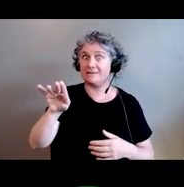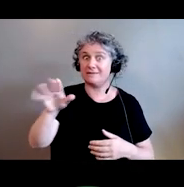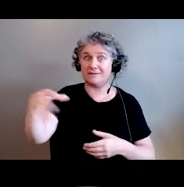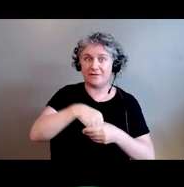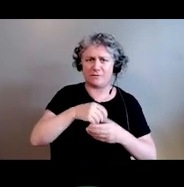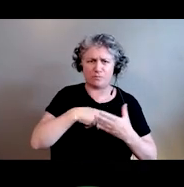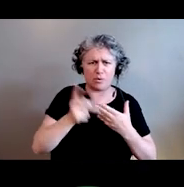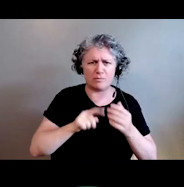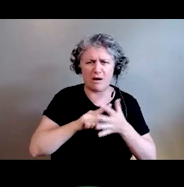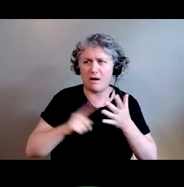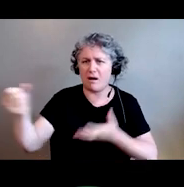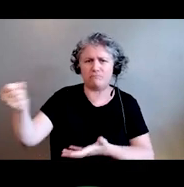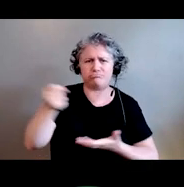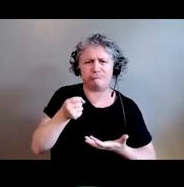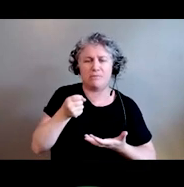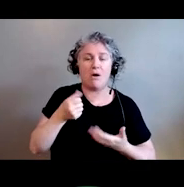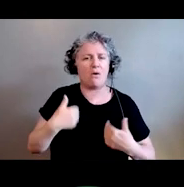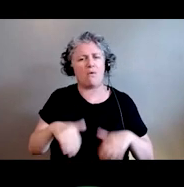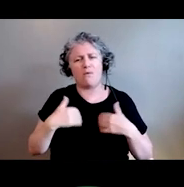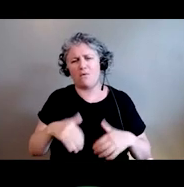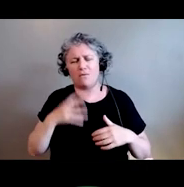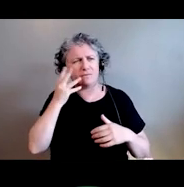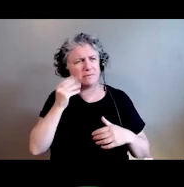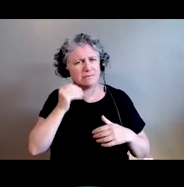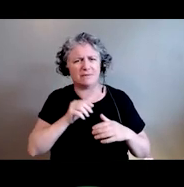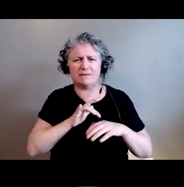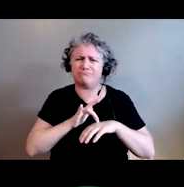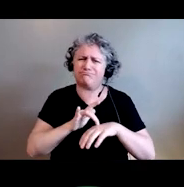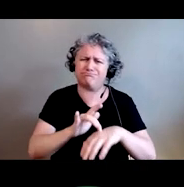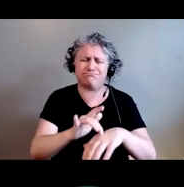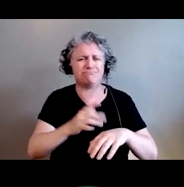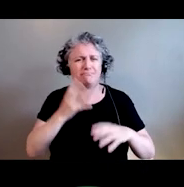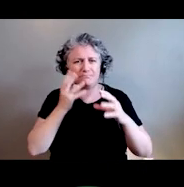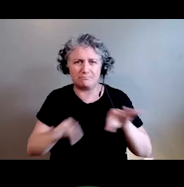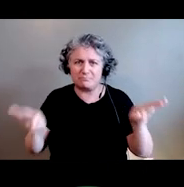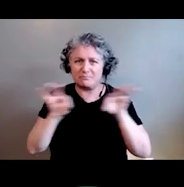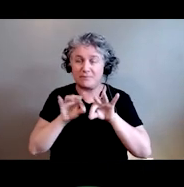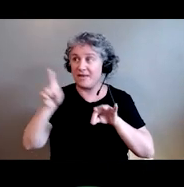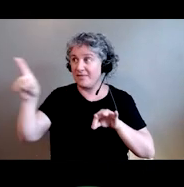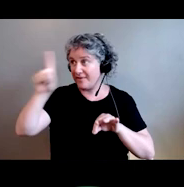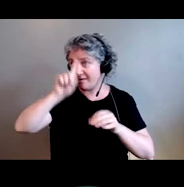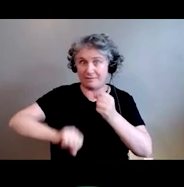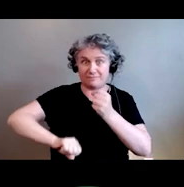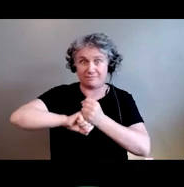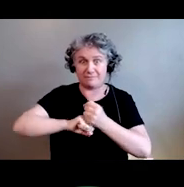Their belief in us was integral in making all this possible.